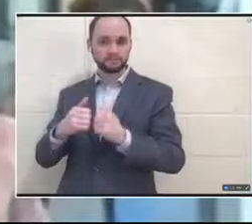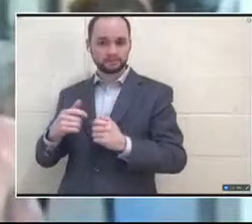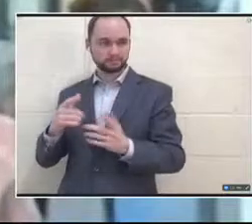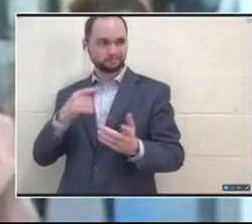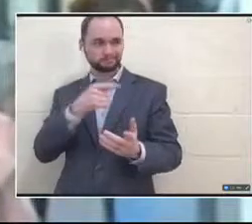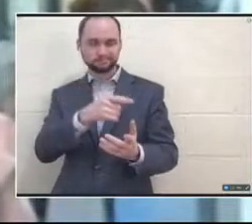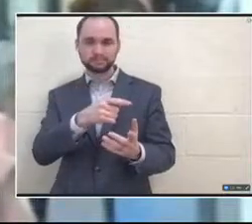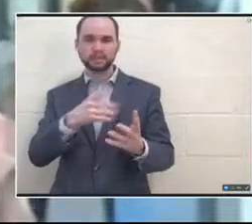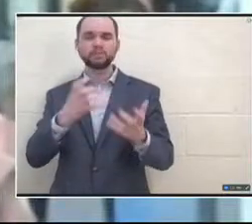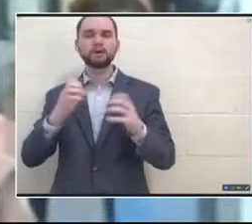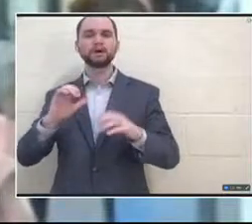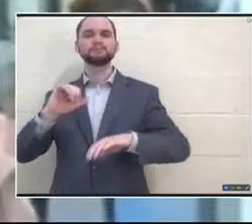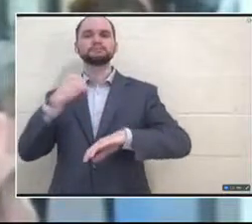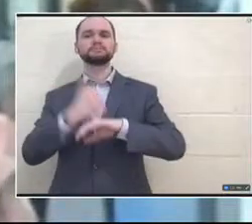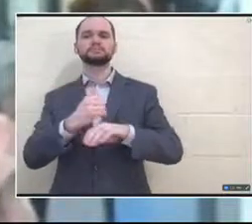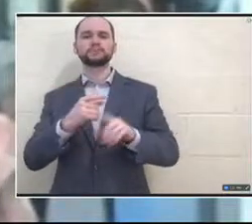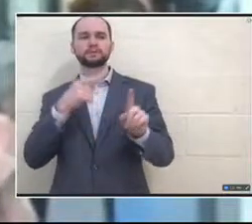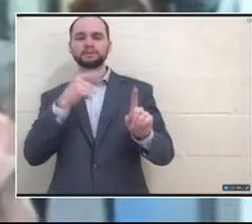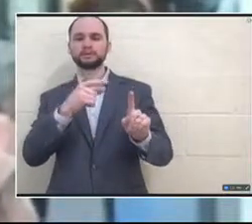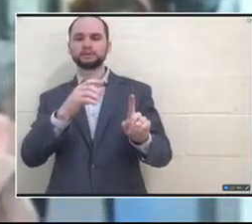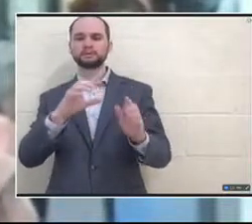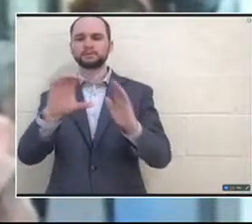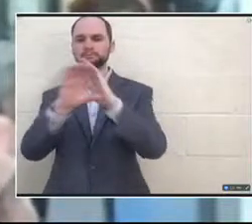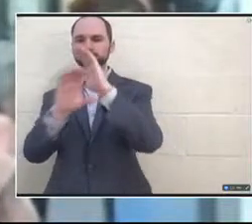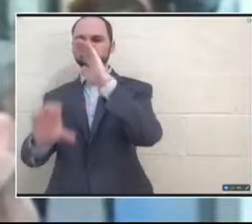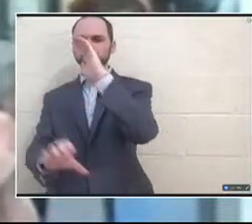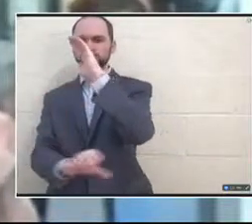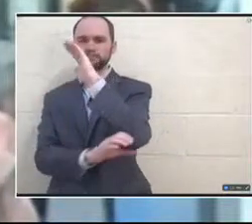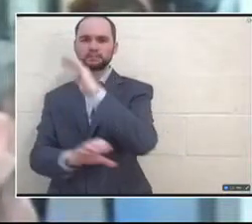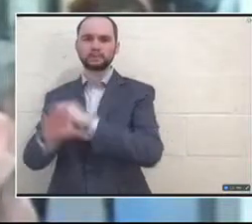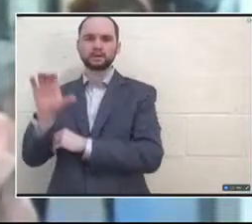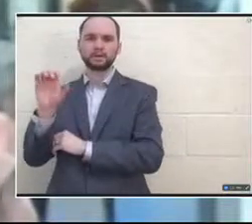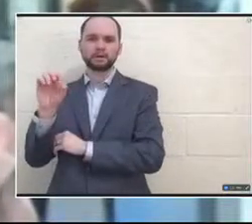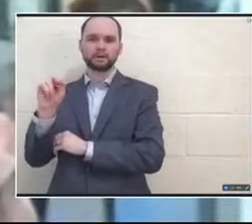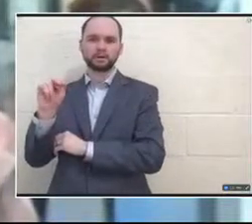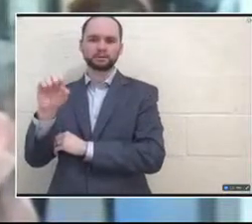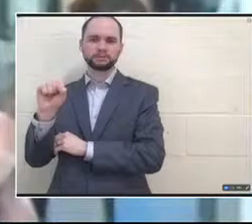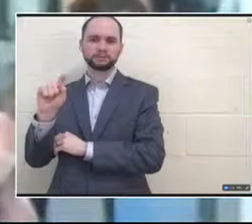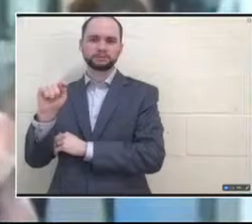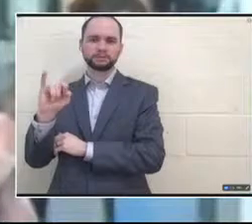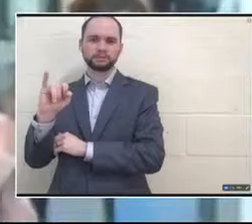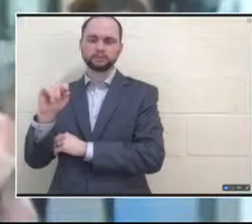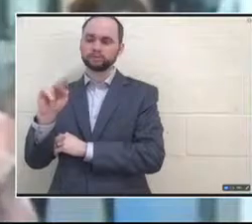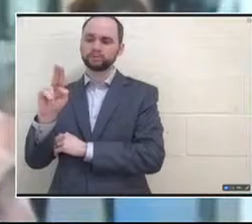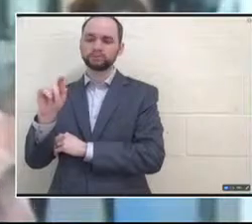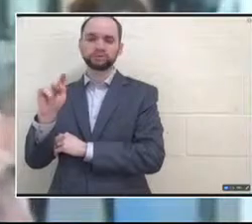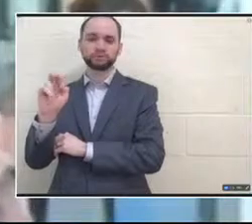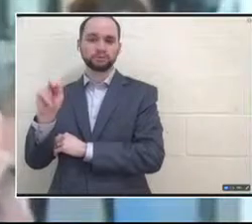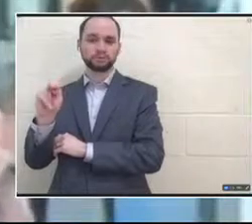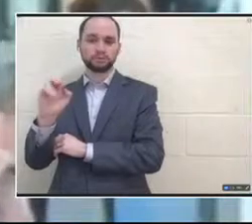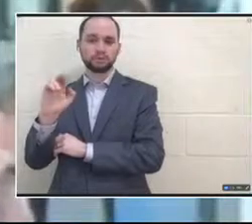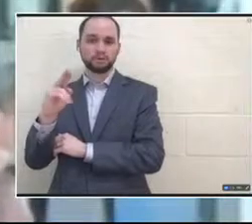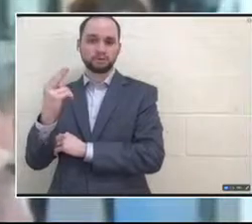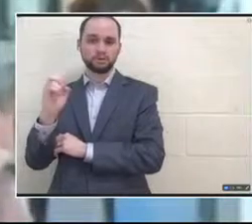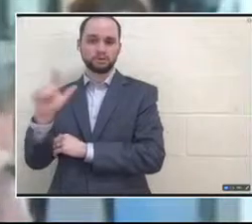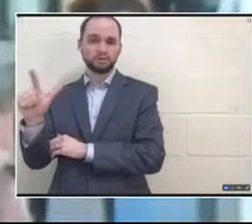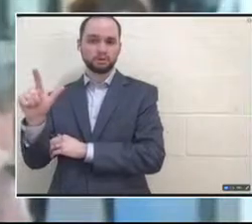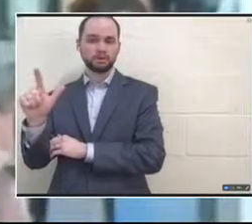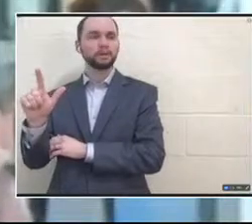this Constitution Hall concert was to be a wonderful culmination and celebration